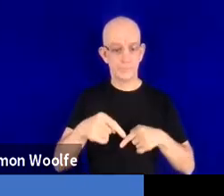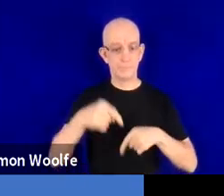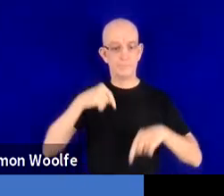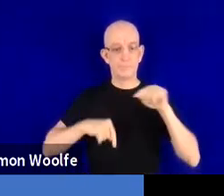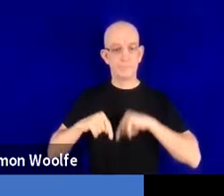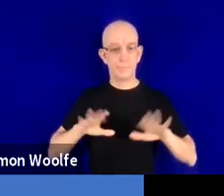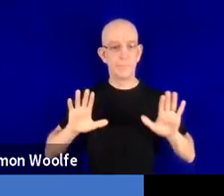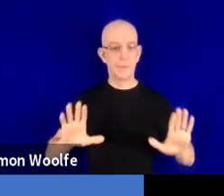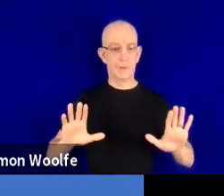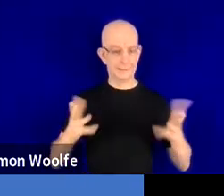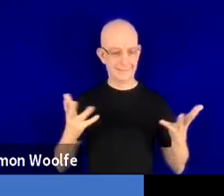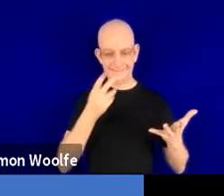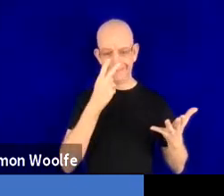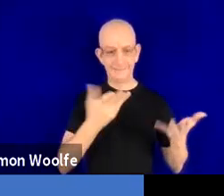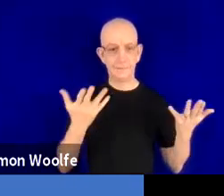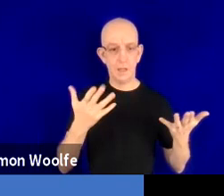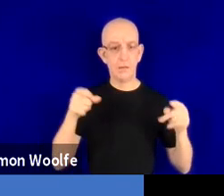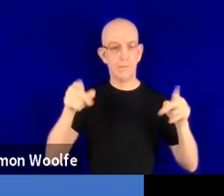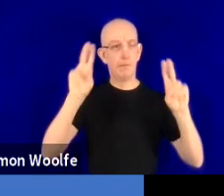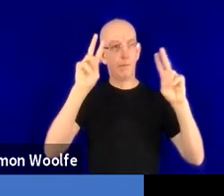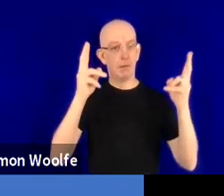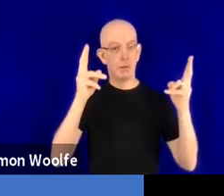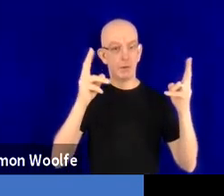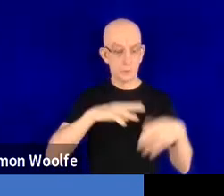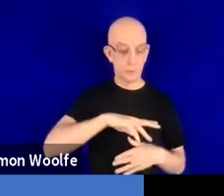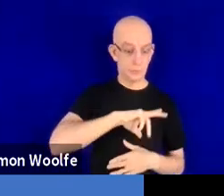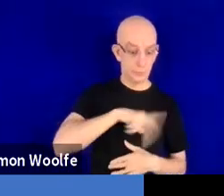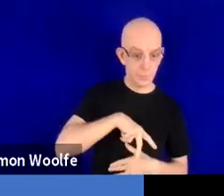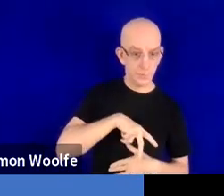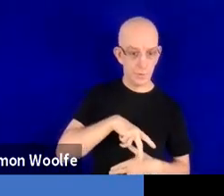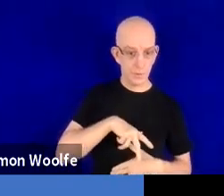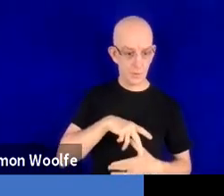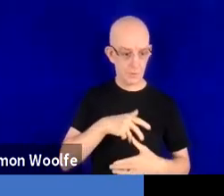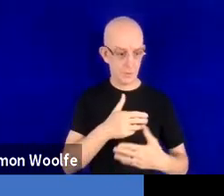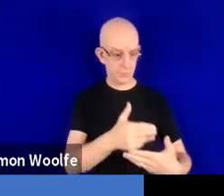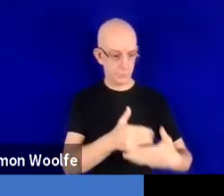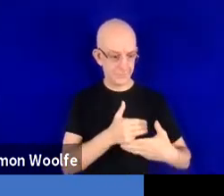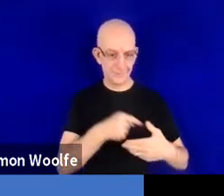And this is potentially quite complex discussion that has many layers